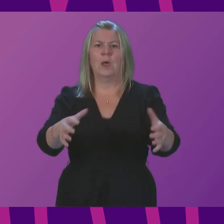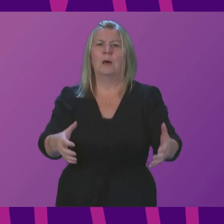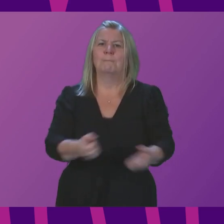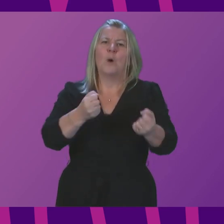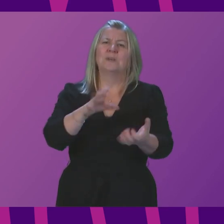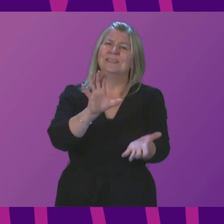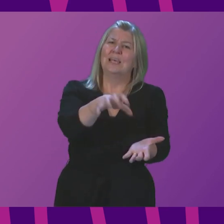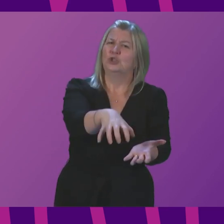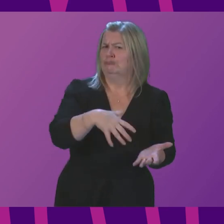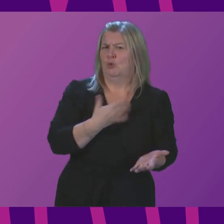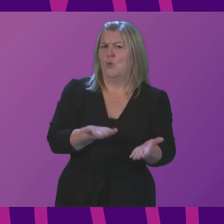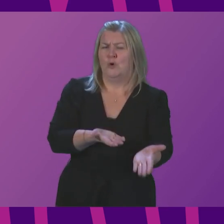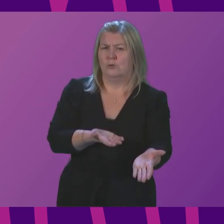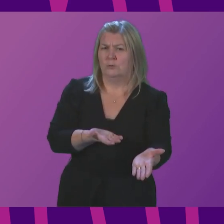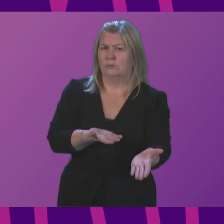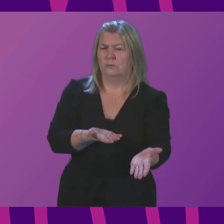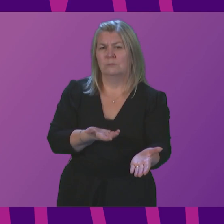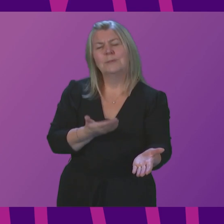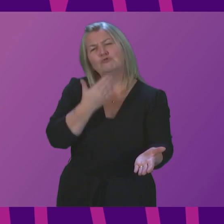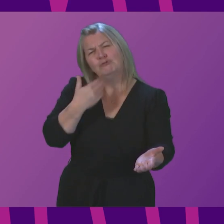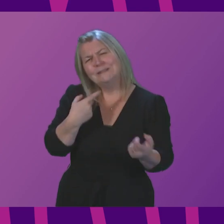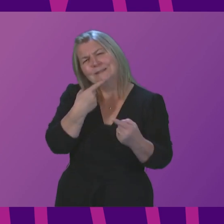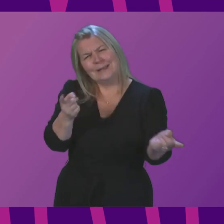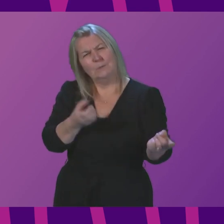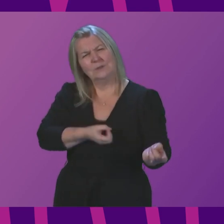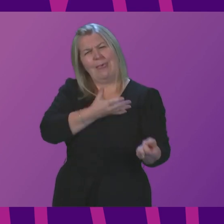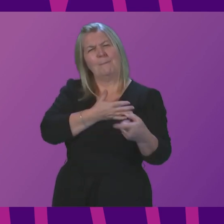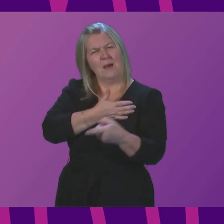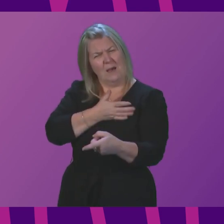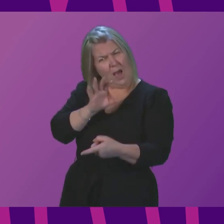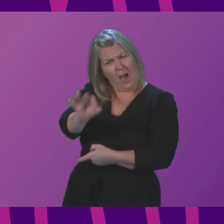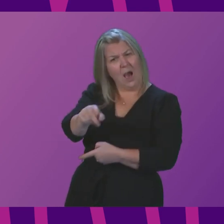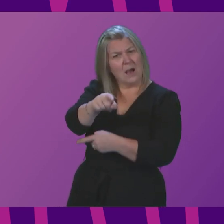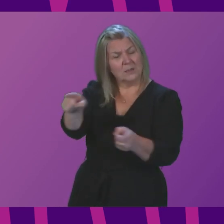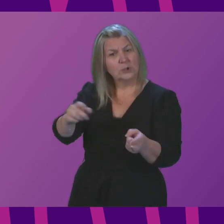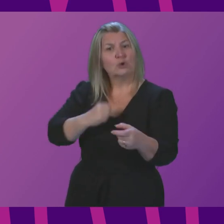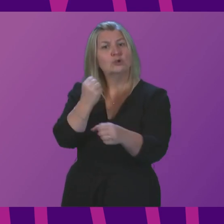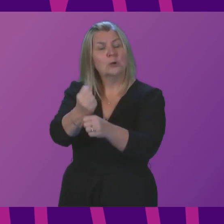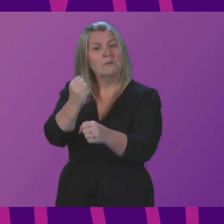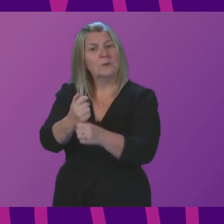of Scottish Labour on nuclear energy, does the Scottish Government consider it necessary